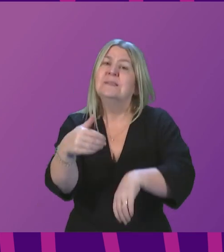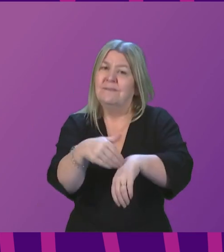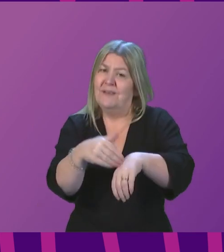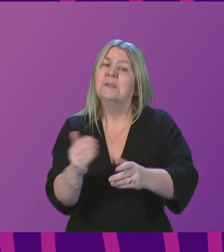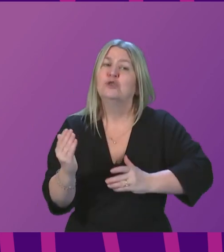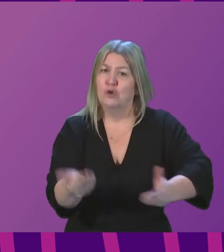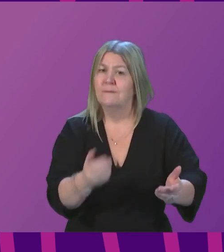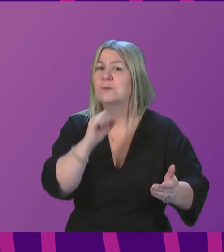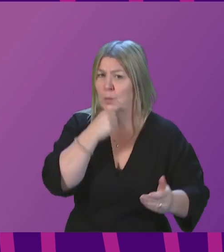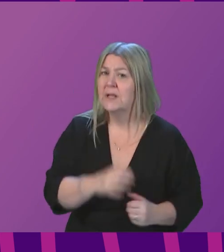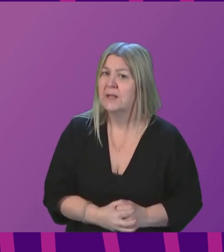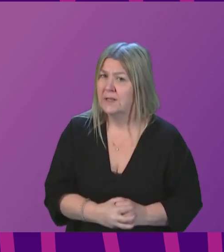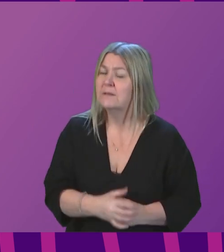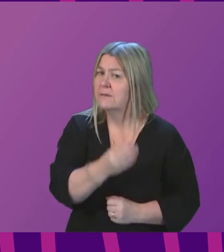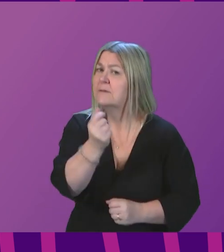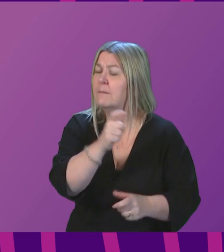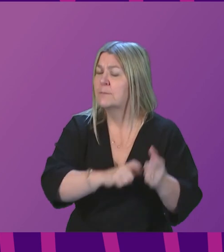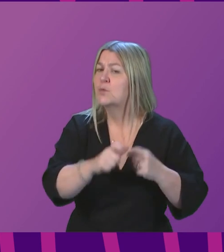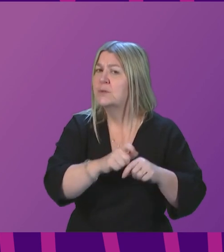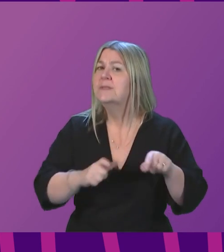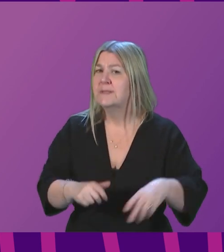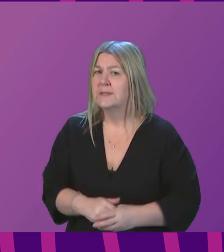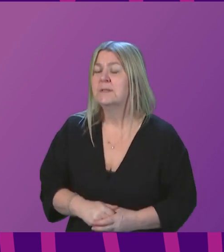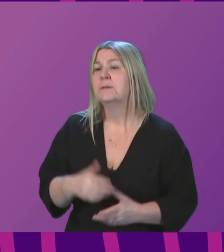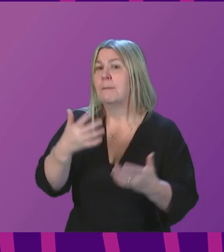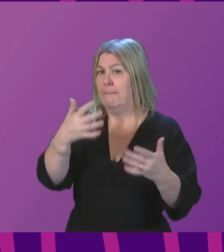The Scottish ministers have written to the UK Government in relation to the bill five